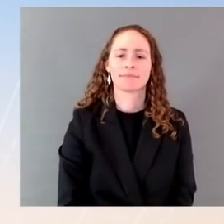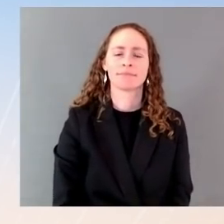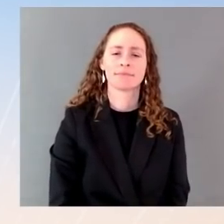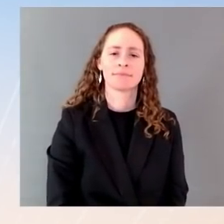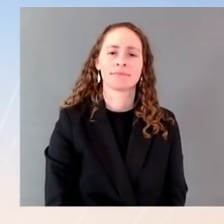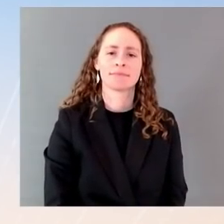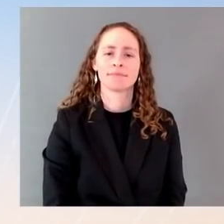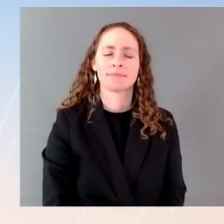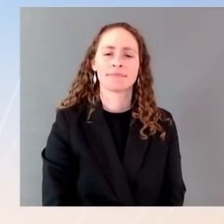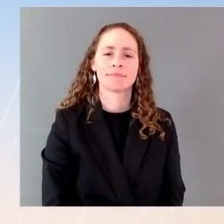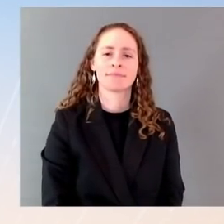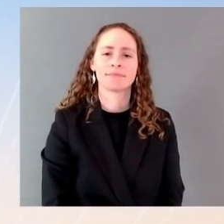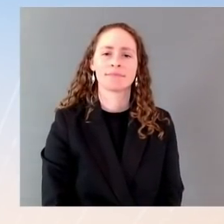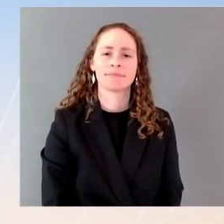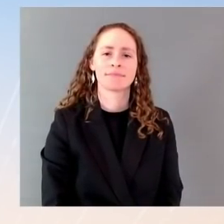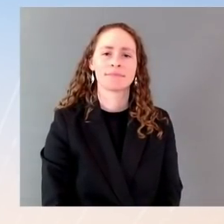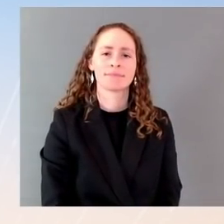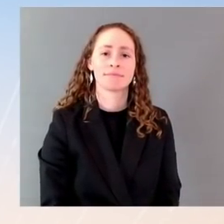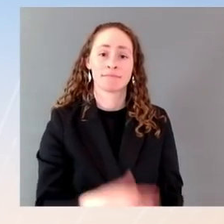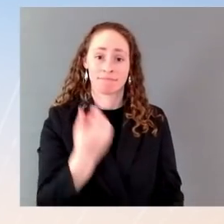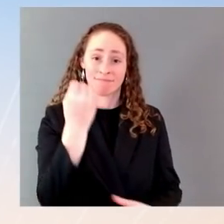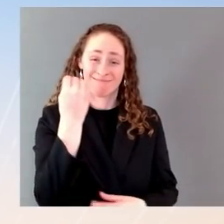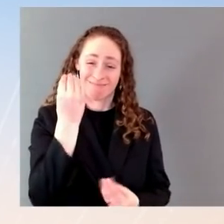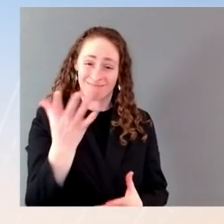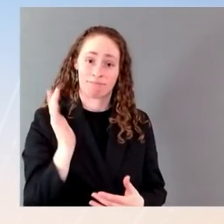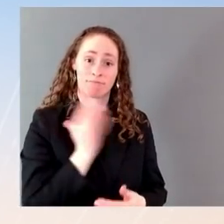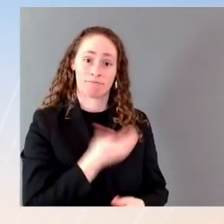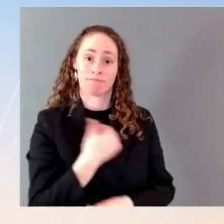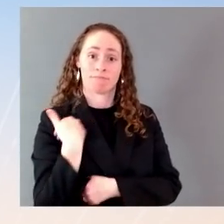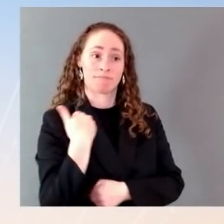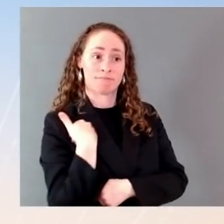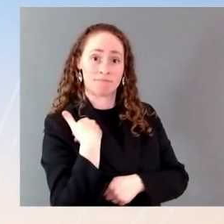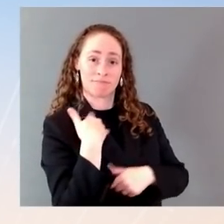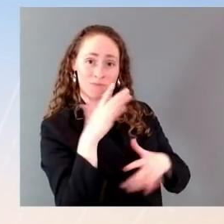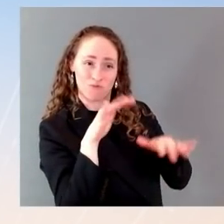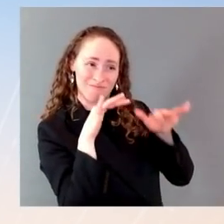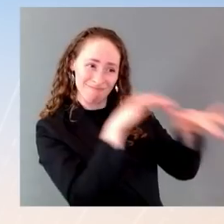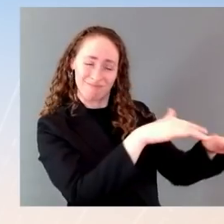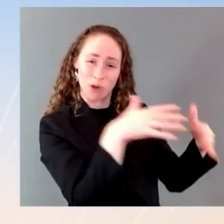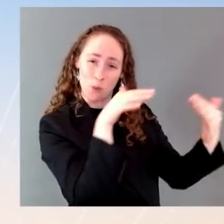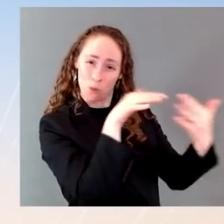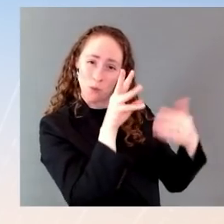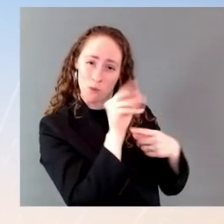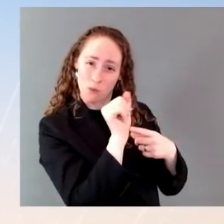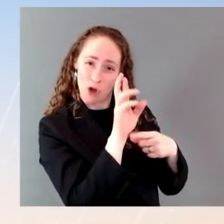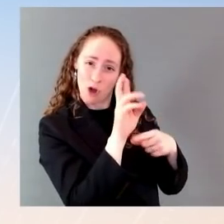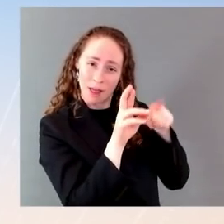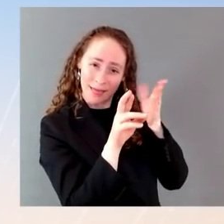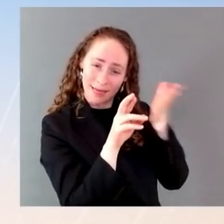when it comes to the post-Soviet space, there's not good evidence to support that. Number two, when it comes to Nord Stream 2,